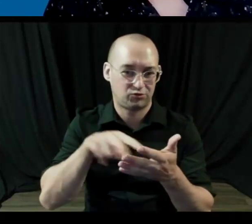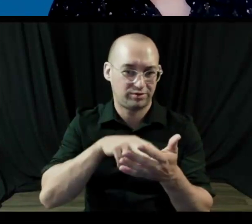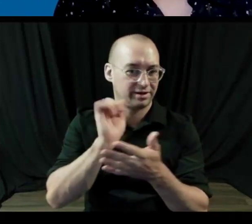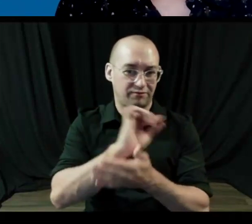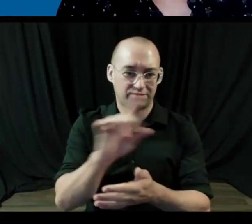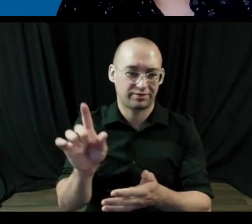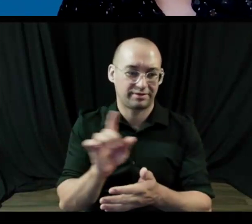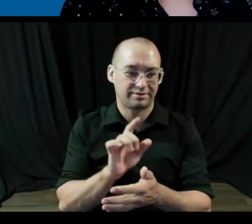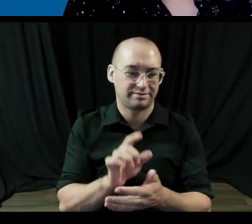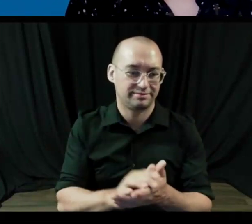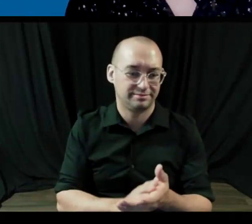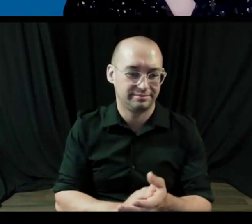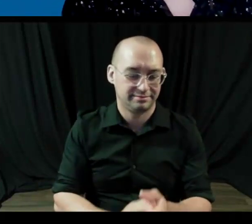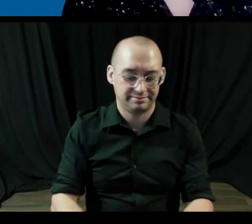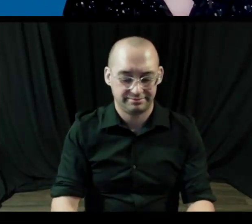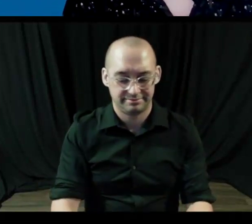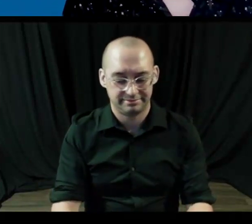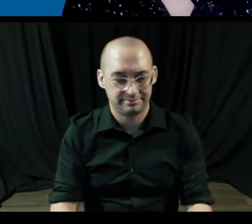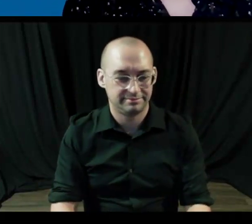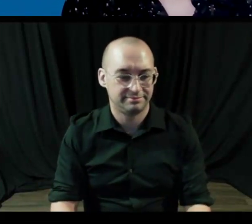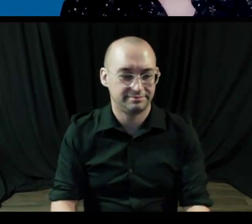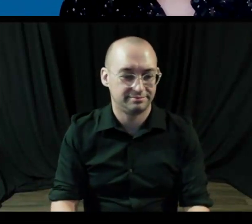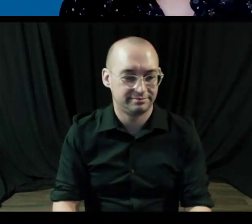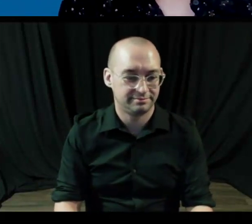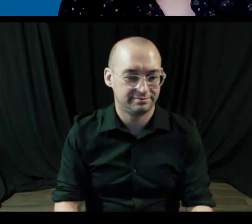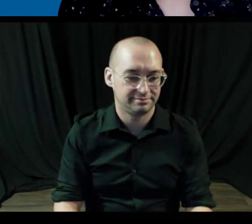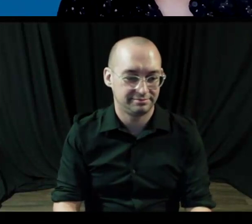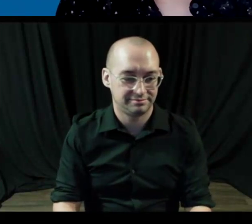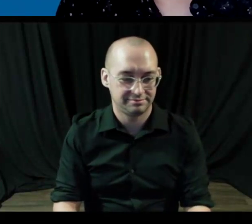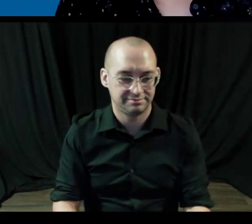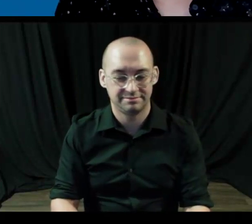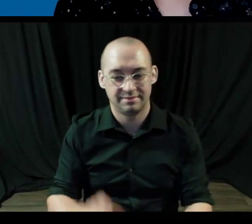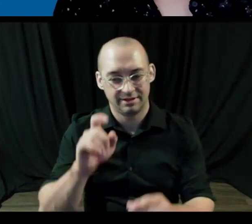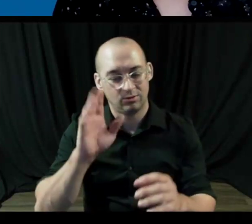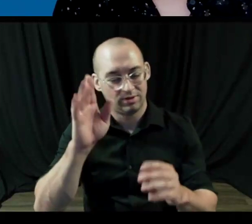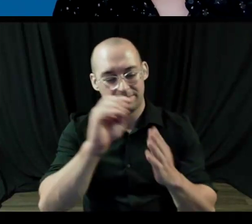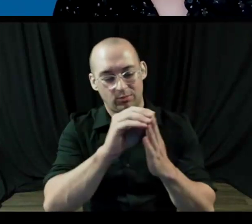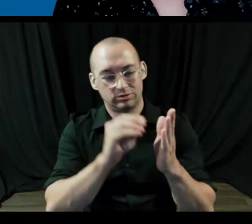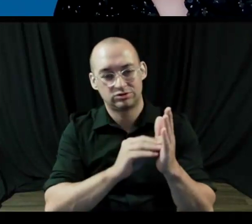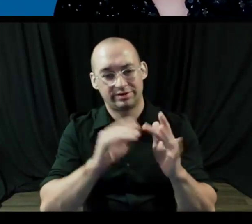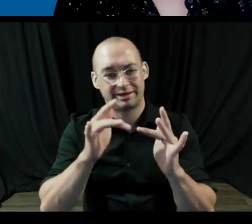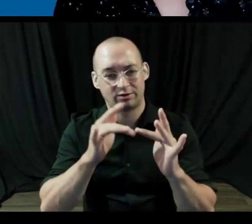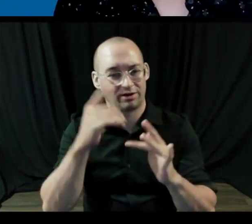and we want to read it and be able to post it back online for all to see. Right? So there's no word